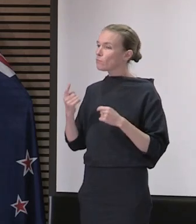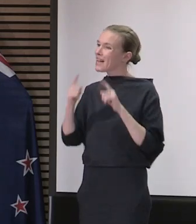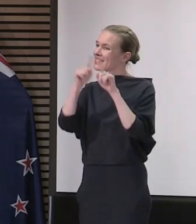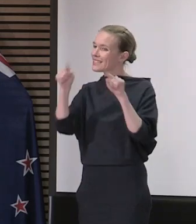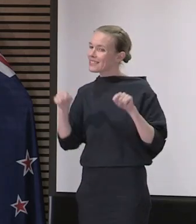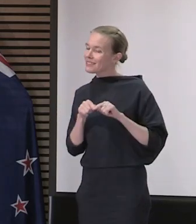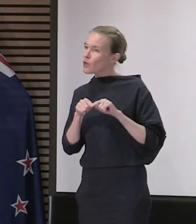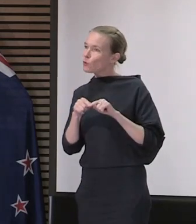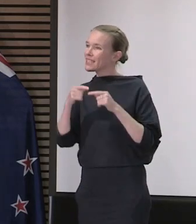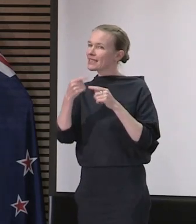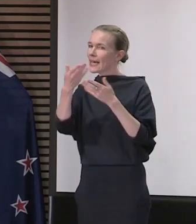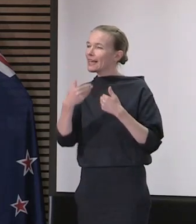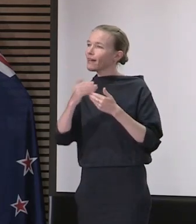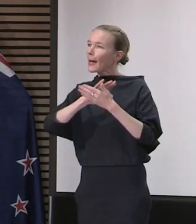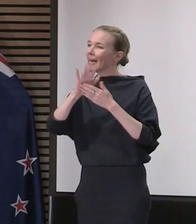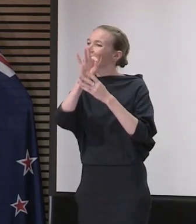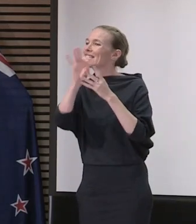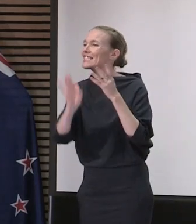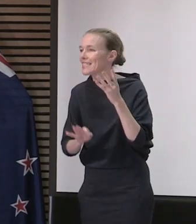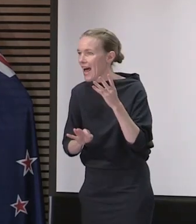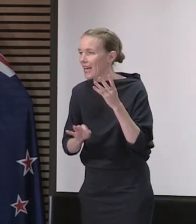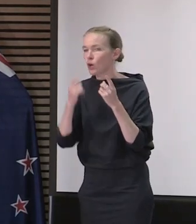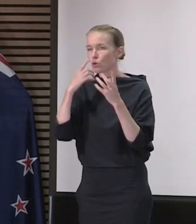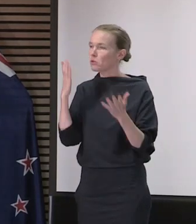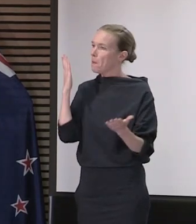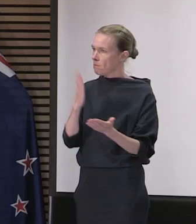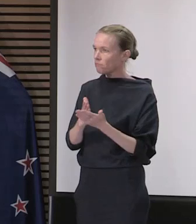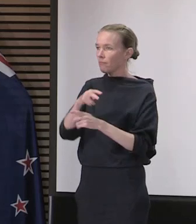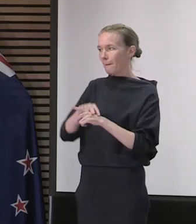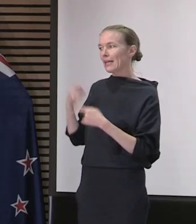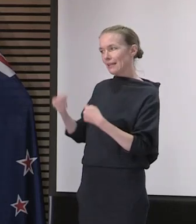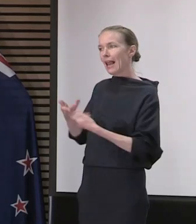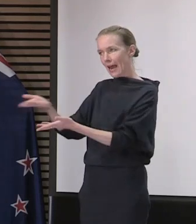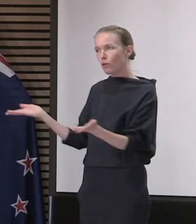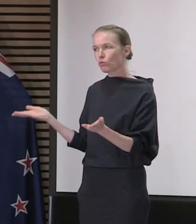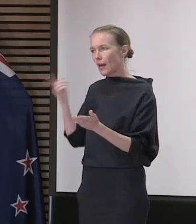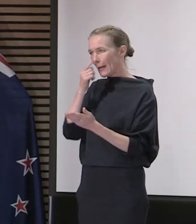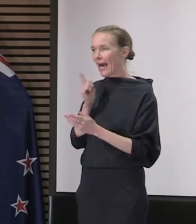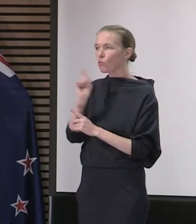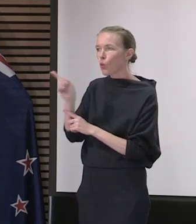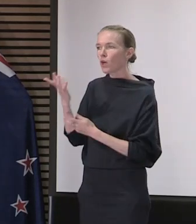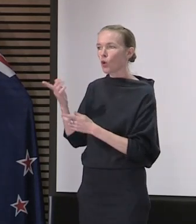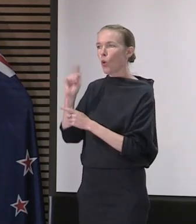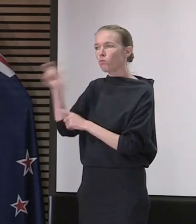very detailed section 70 notice was the best way to provide that assurance that there was the legal basis for